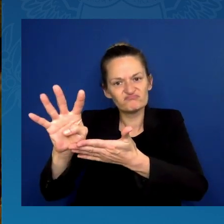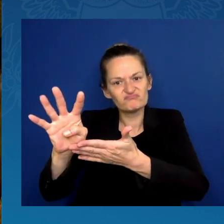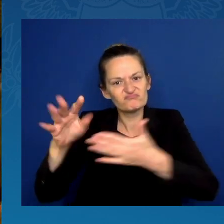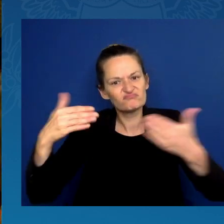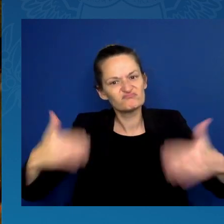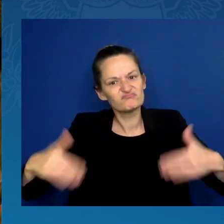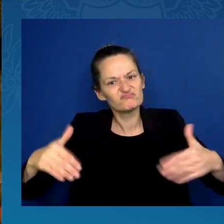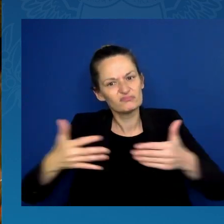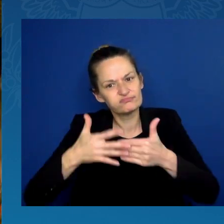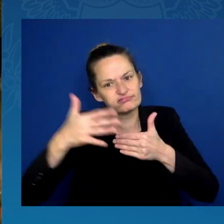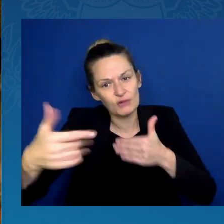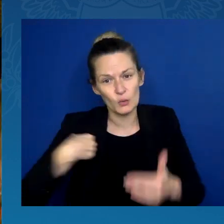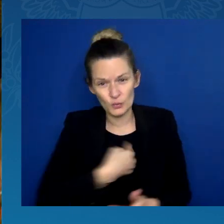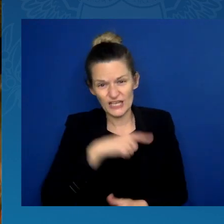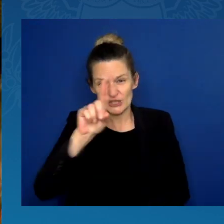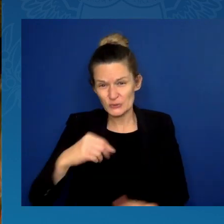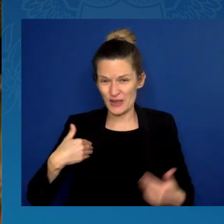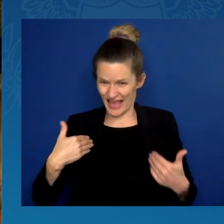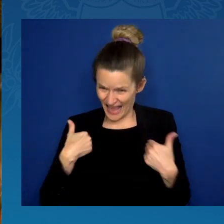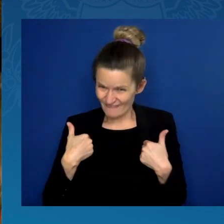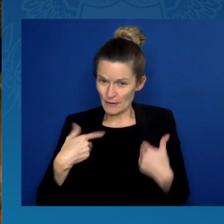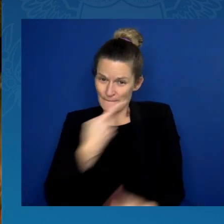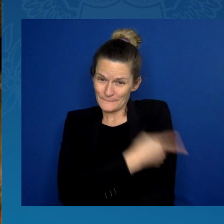to the state of Illinois seeking abortion services.